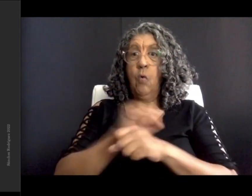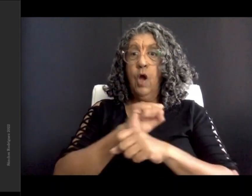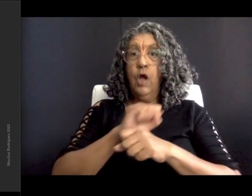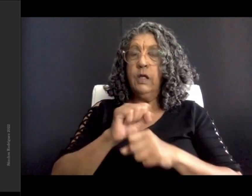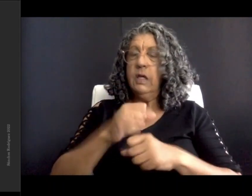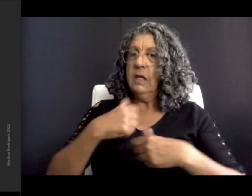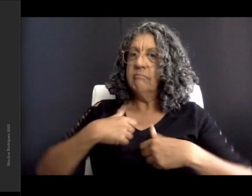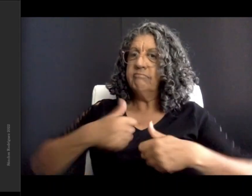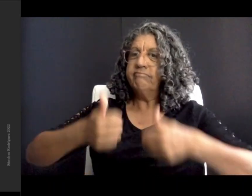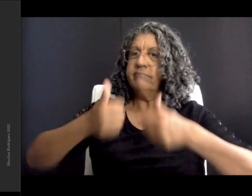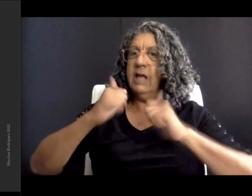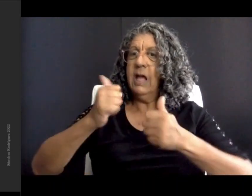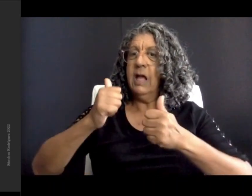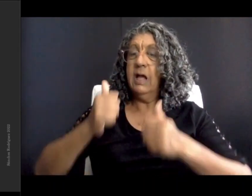When you start working that's great